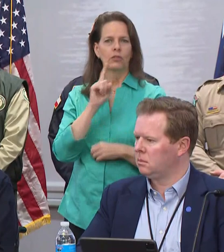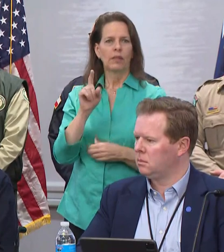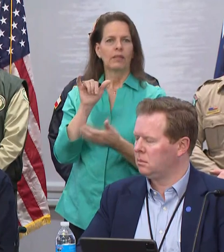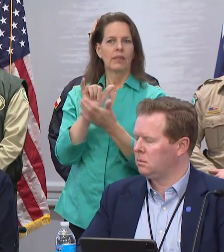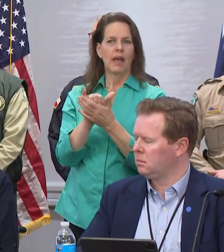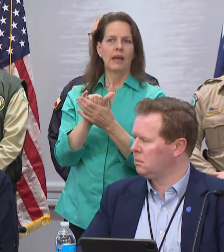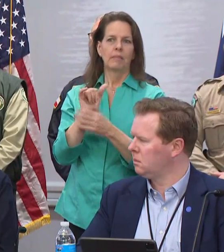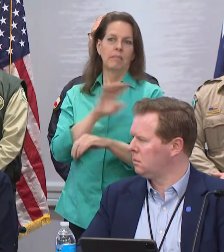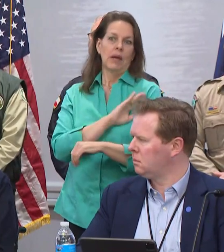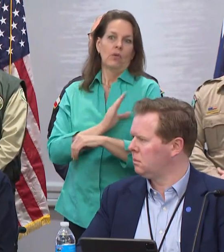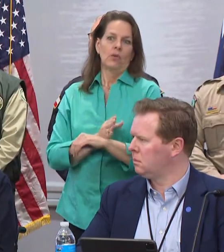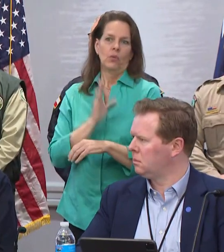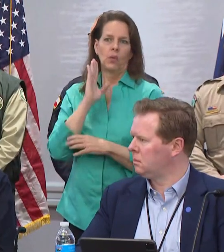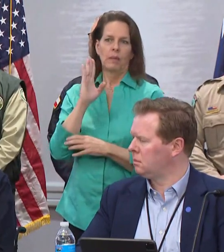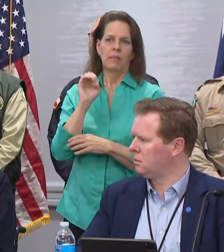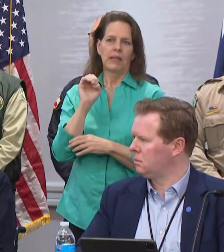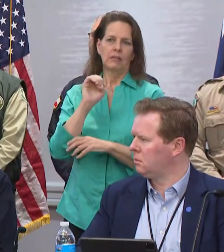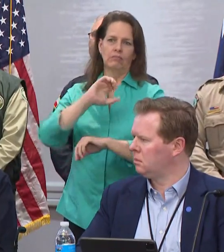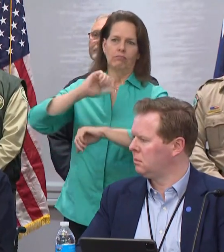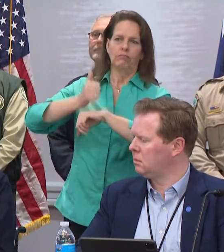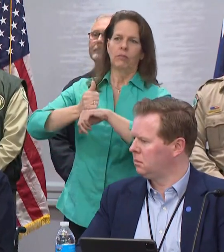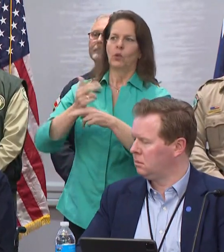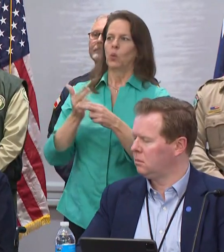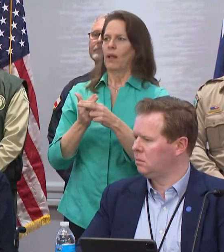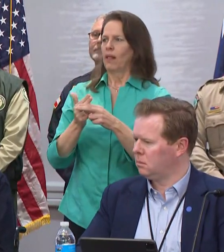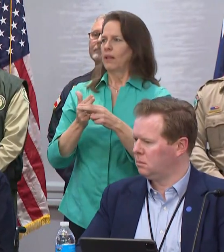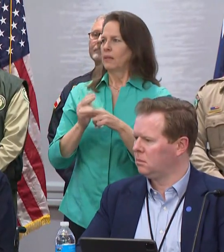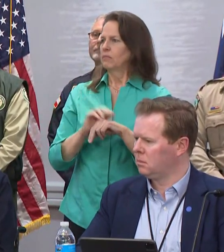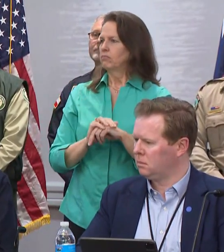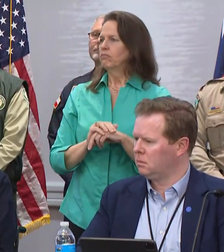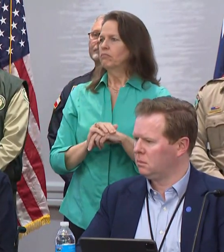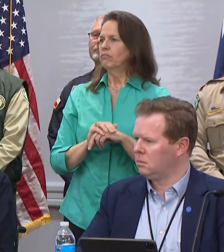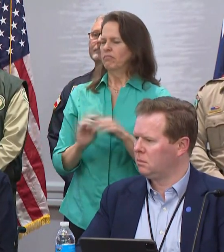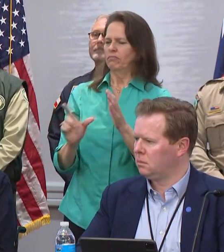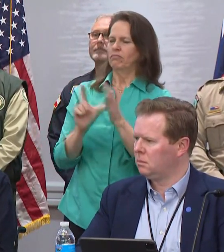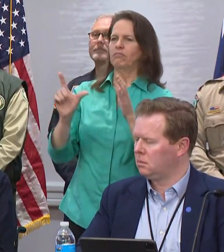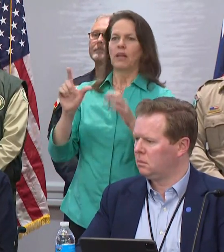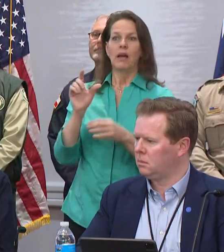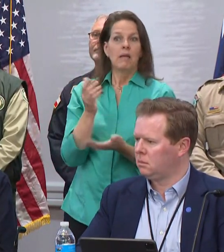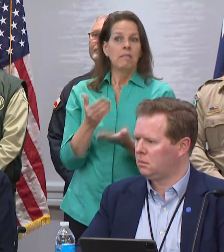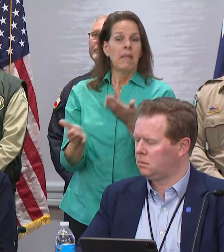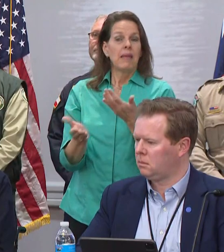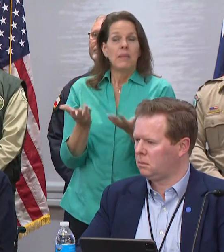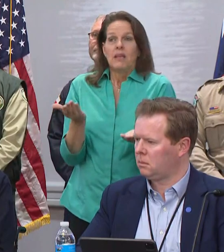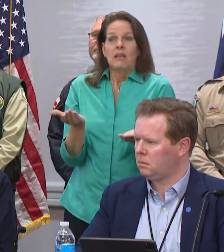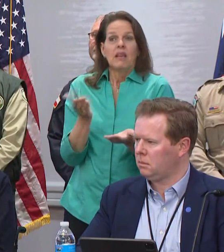that power will be restored quickly, even though there may not be a problem